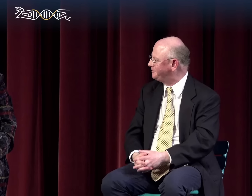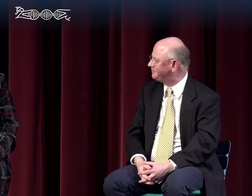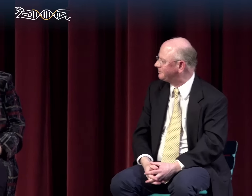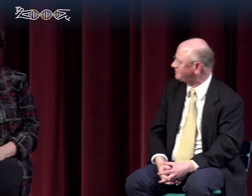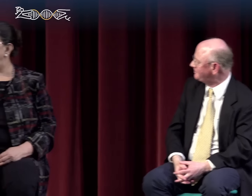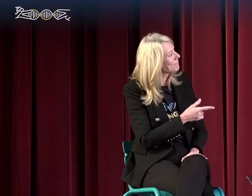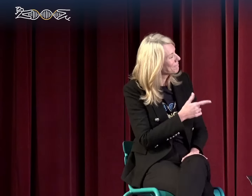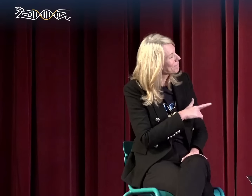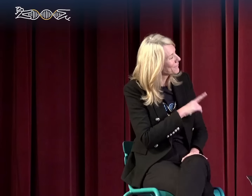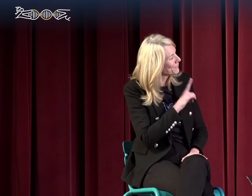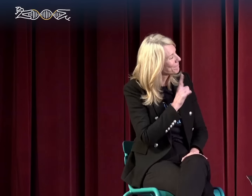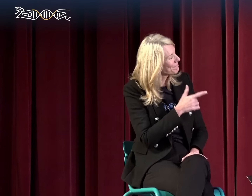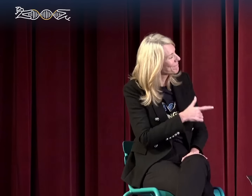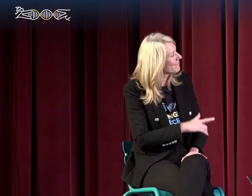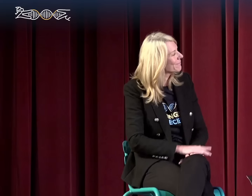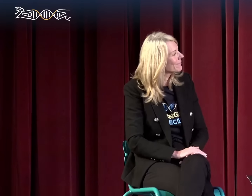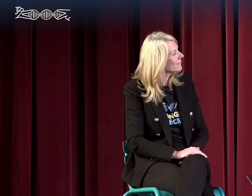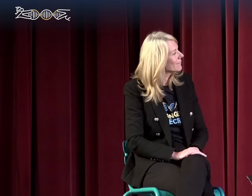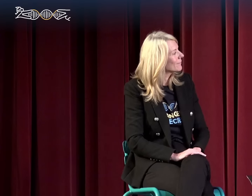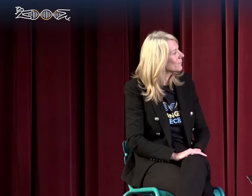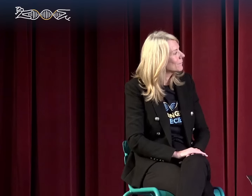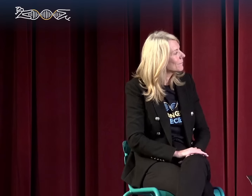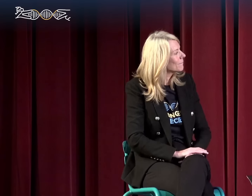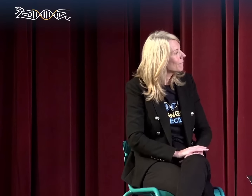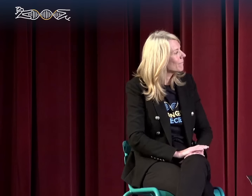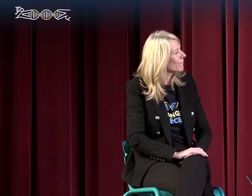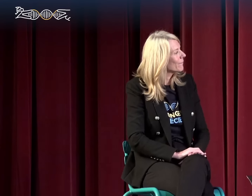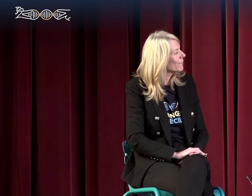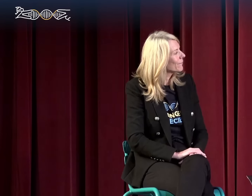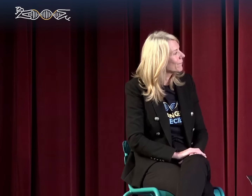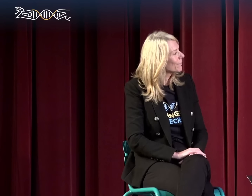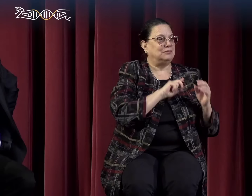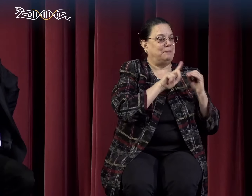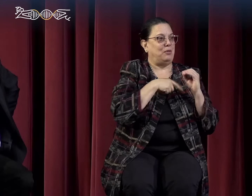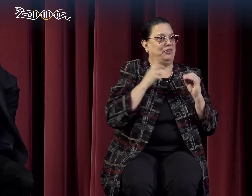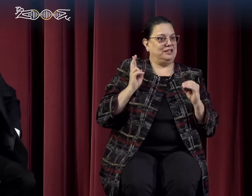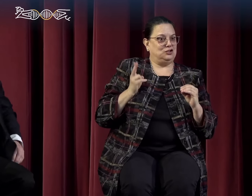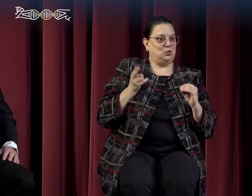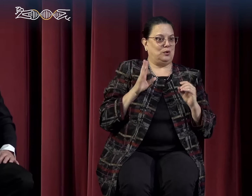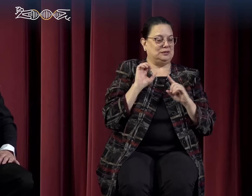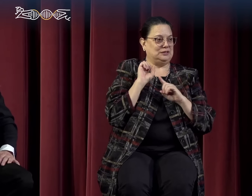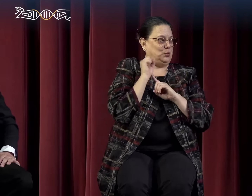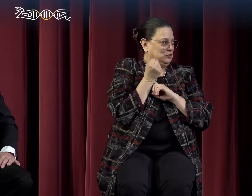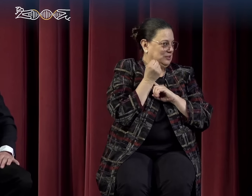To respond to that, its fascinating to think about